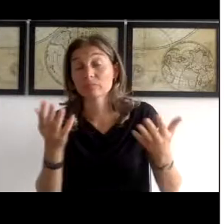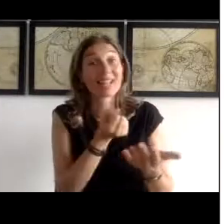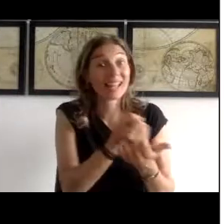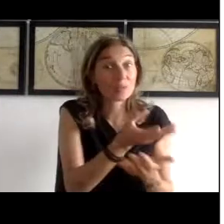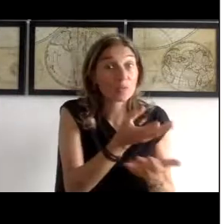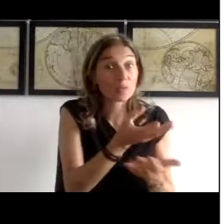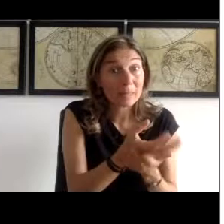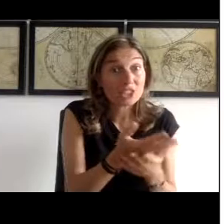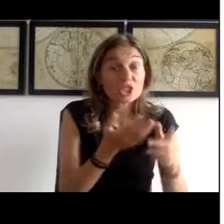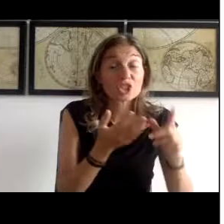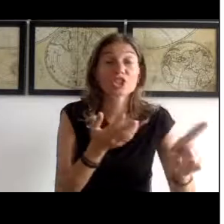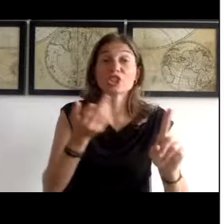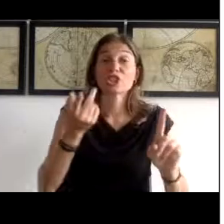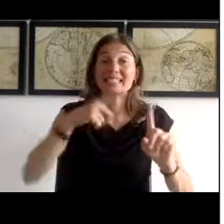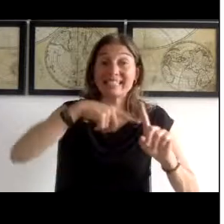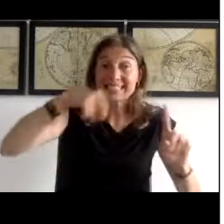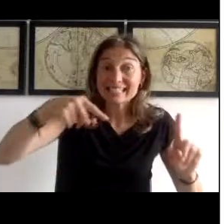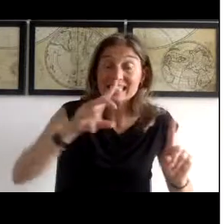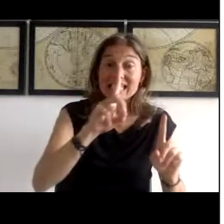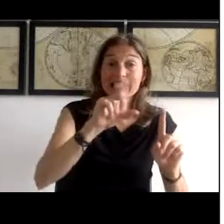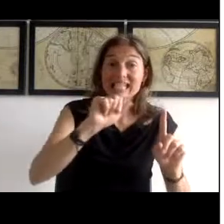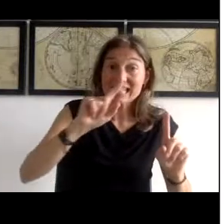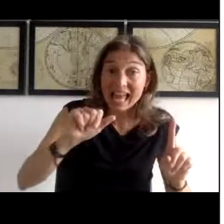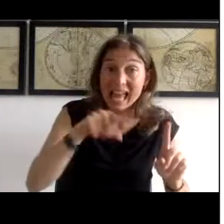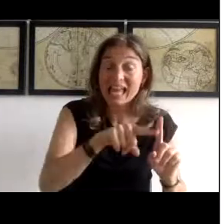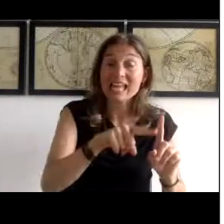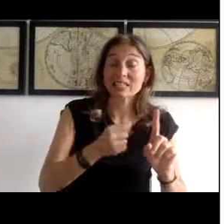I had no problems related to what I just have told.